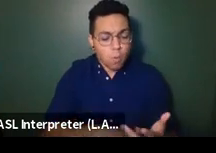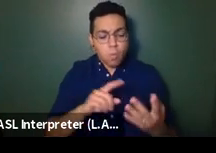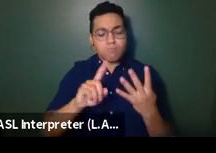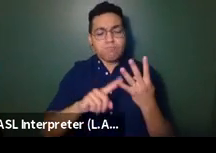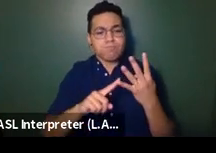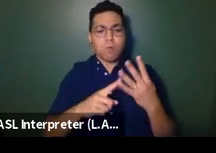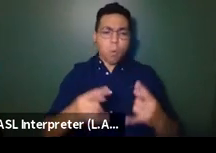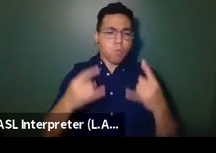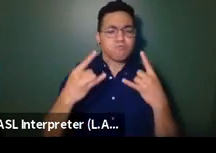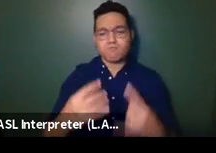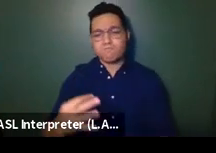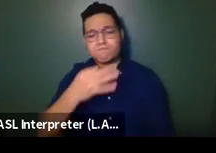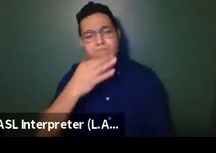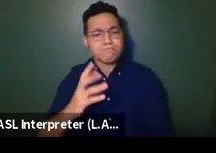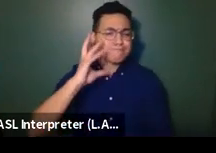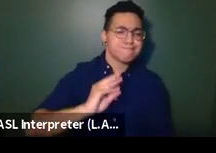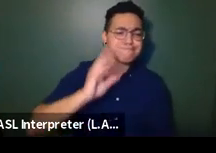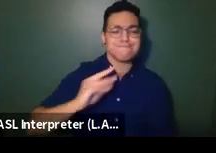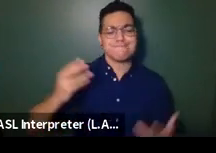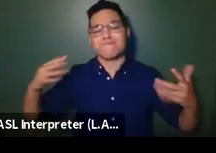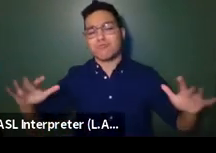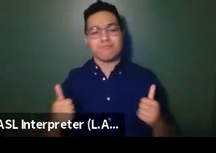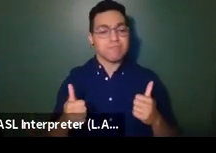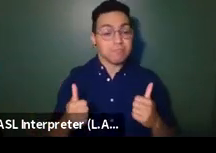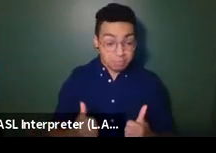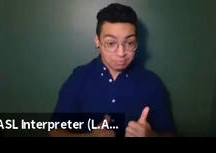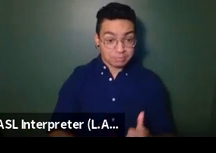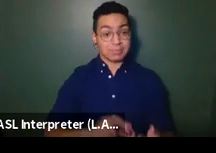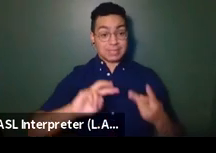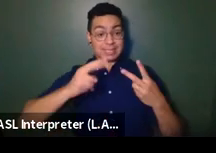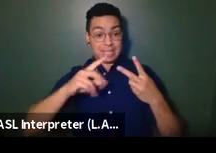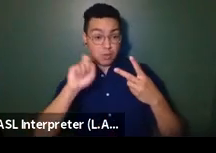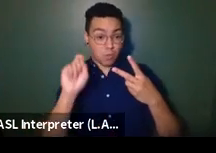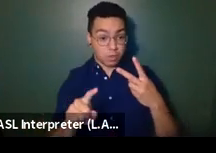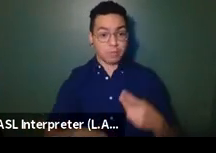ESD 113 - Andrew Hickman: Number two, what are you most excited to learn today effective use of learning management systems.